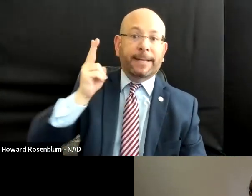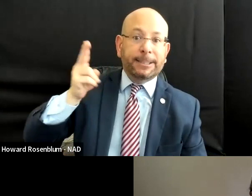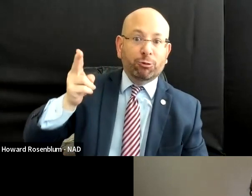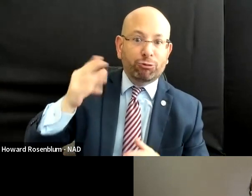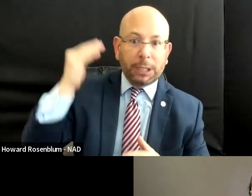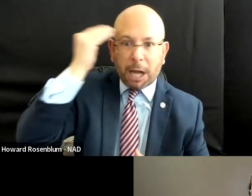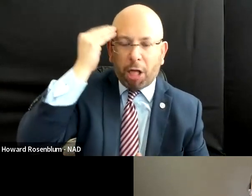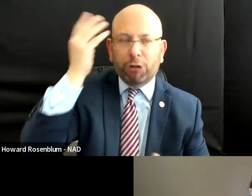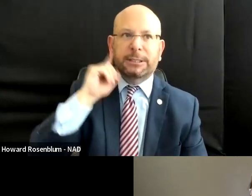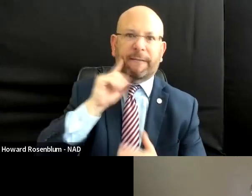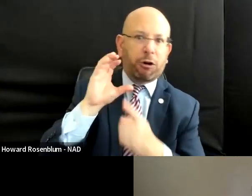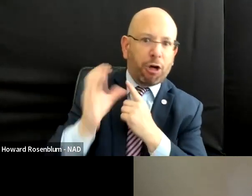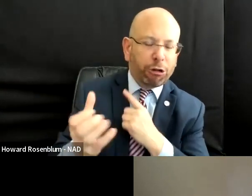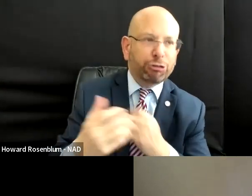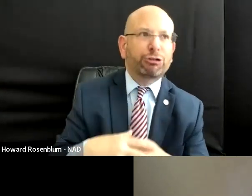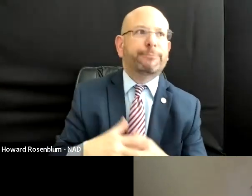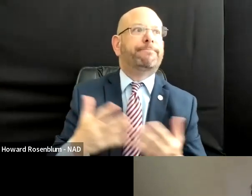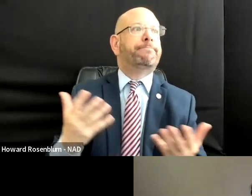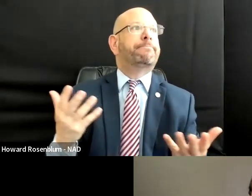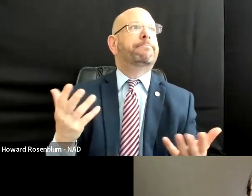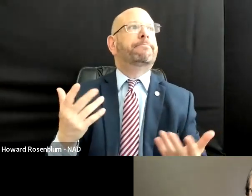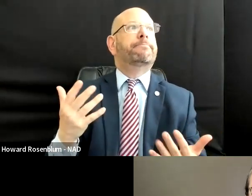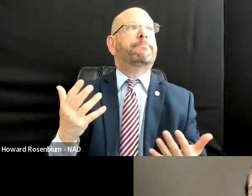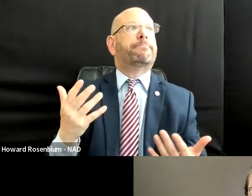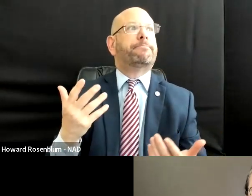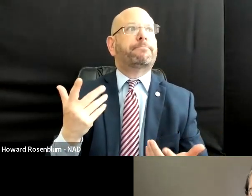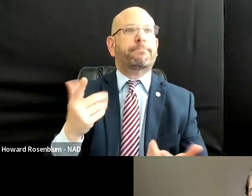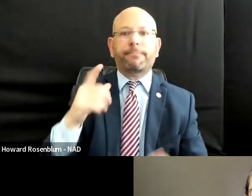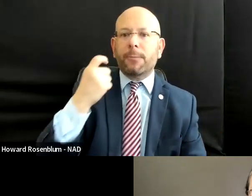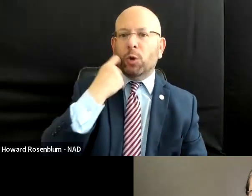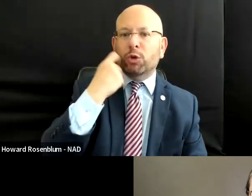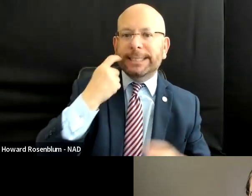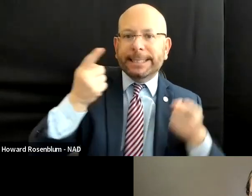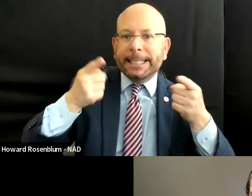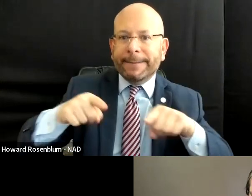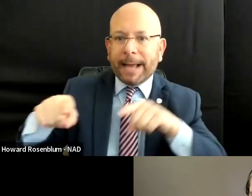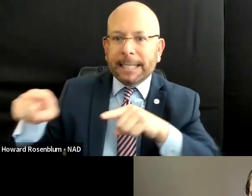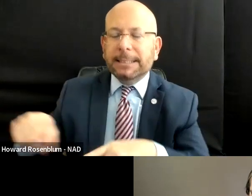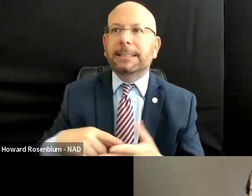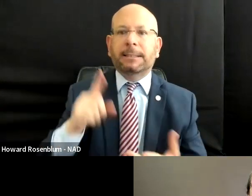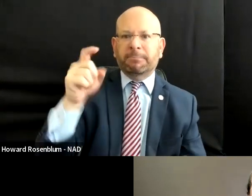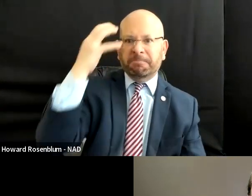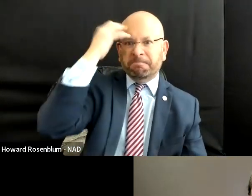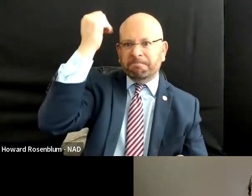during the NAD conference on a variety of skills. It could be art history